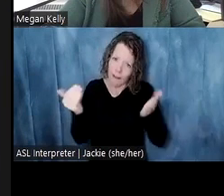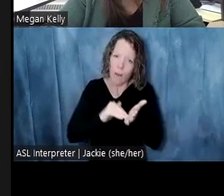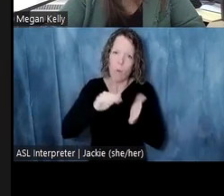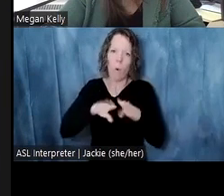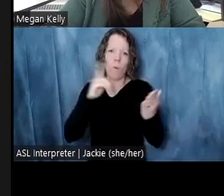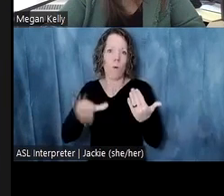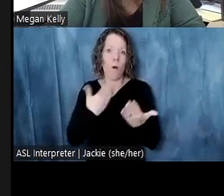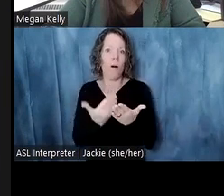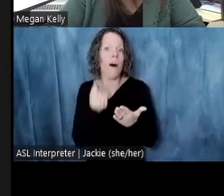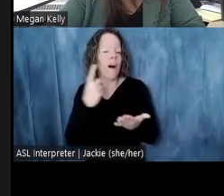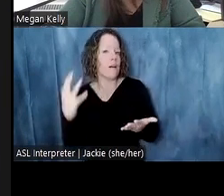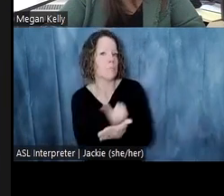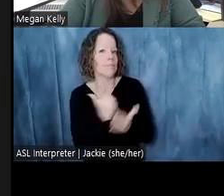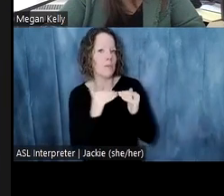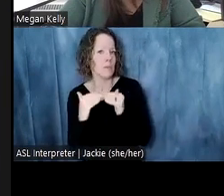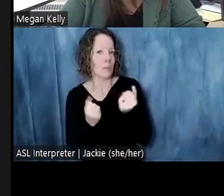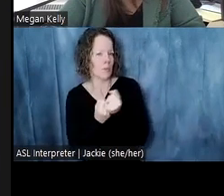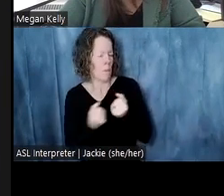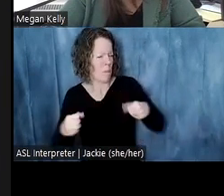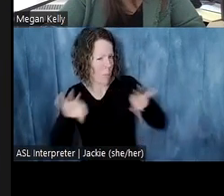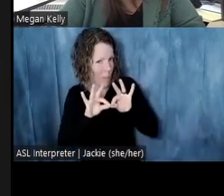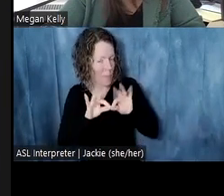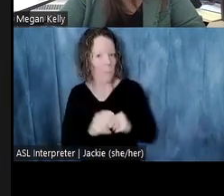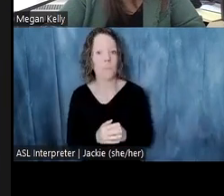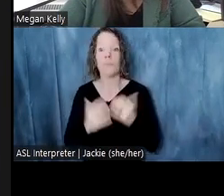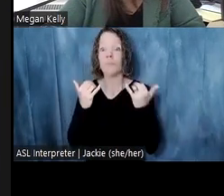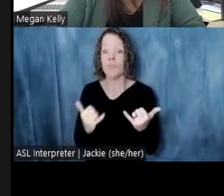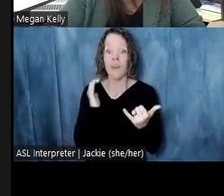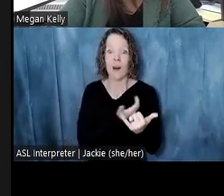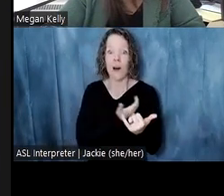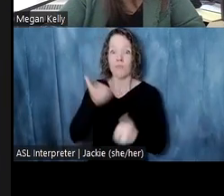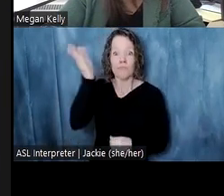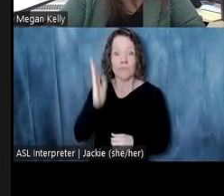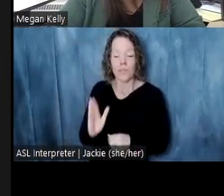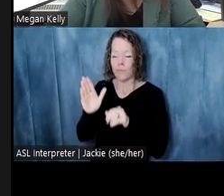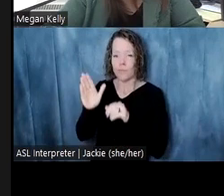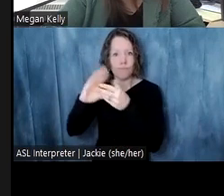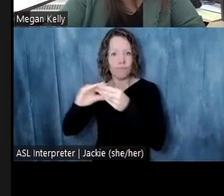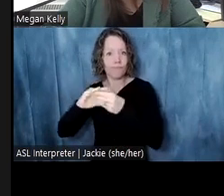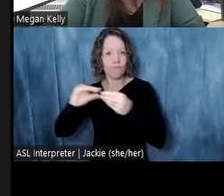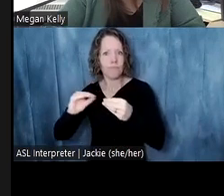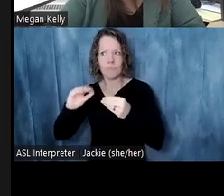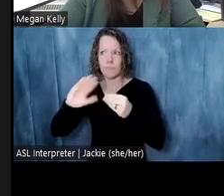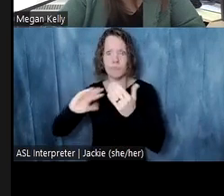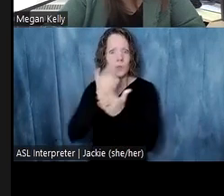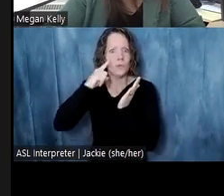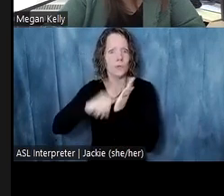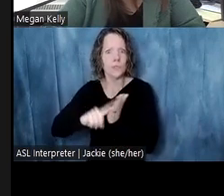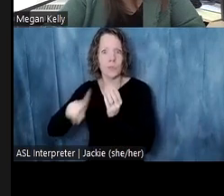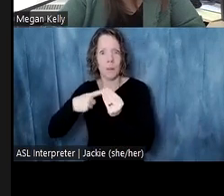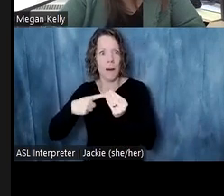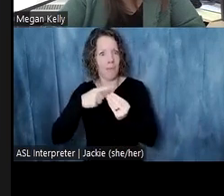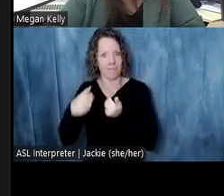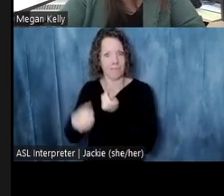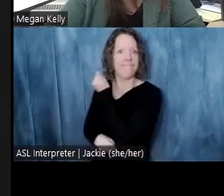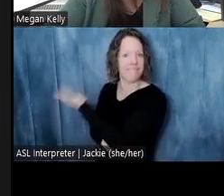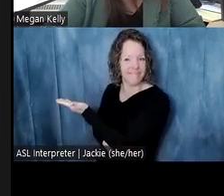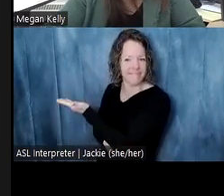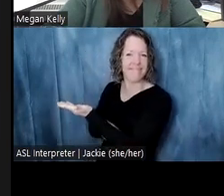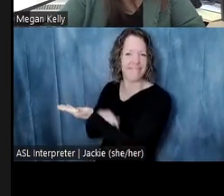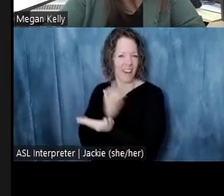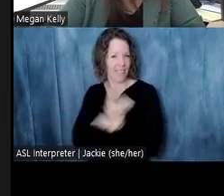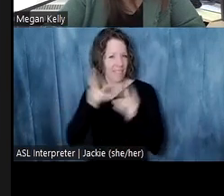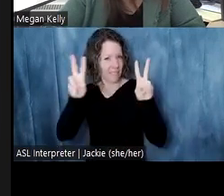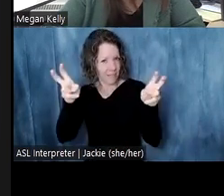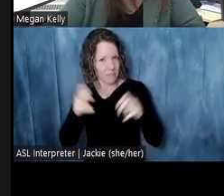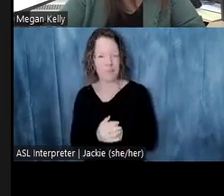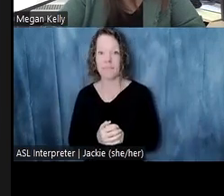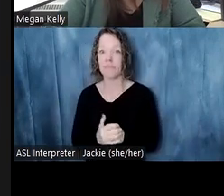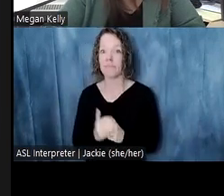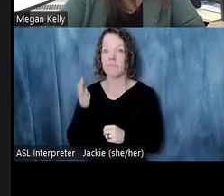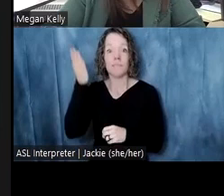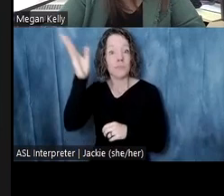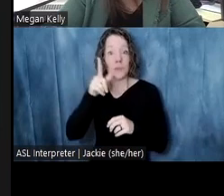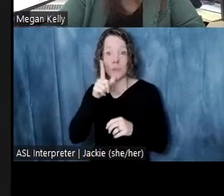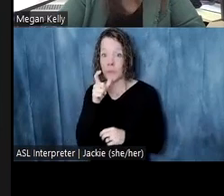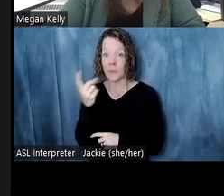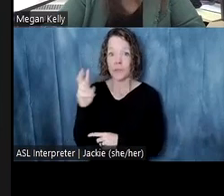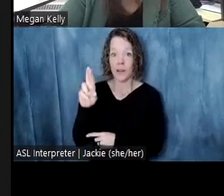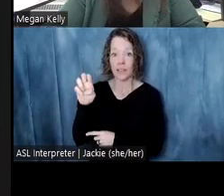hear about cutting edge work that is on this topic and this will be presented by Dr. Eden Evins,